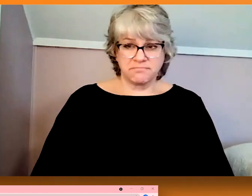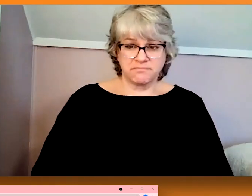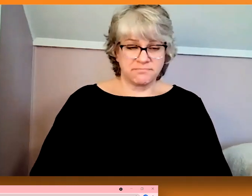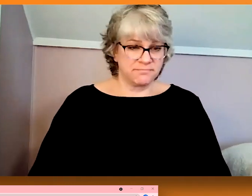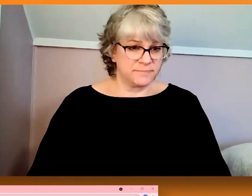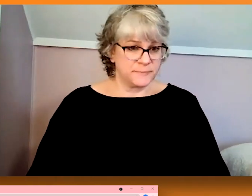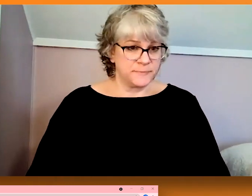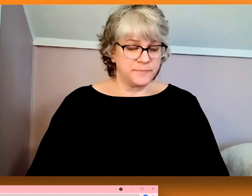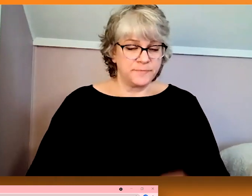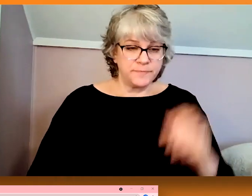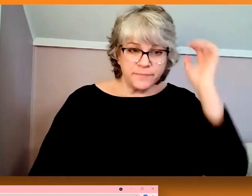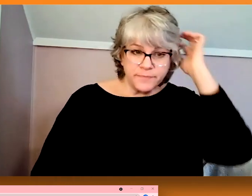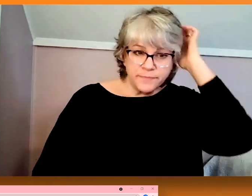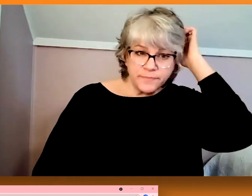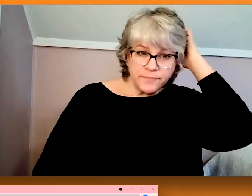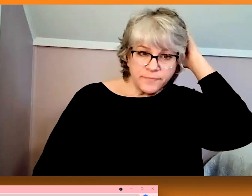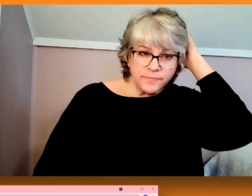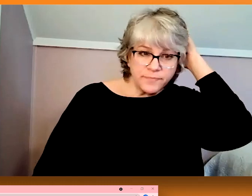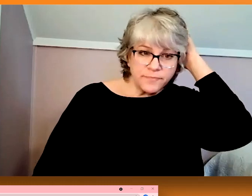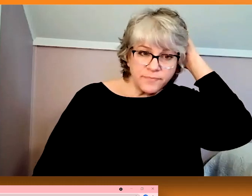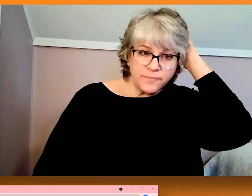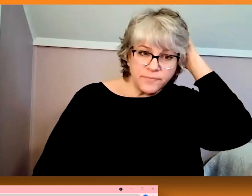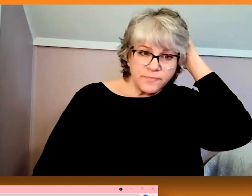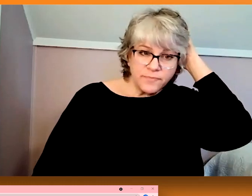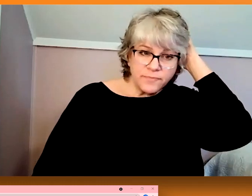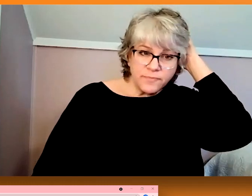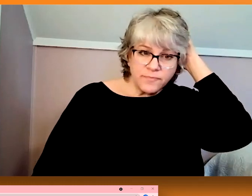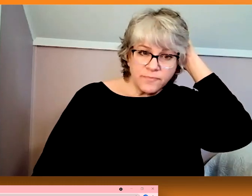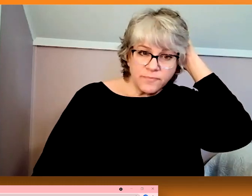Right now, we're just going to do the one bar,